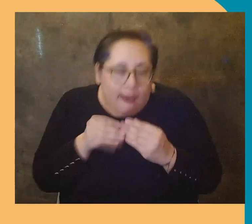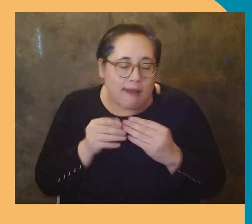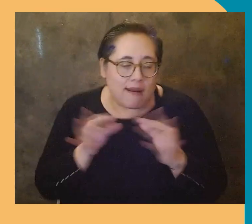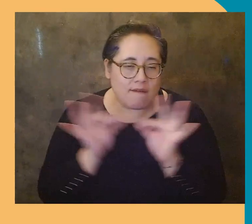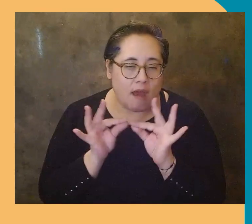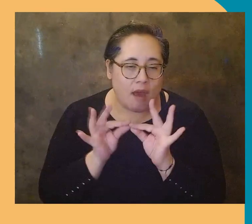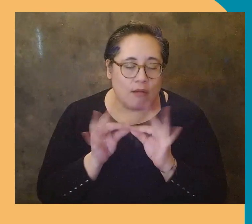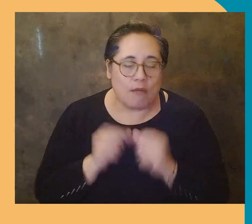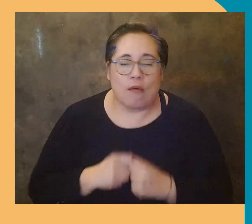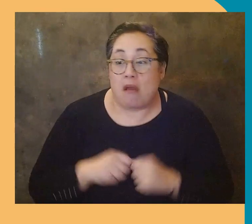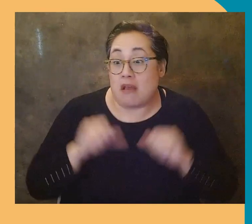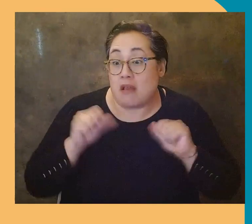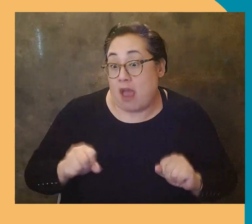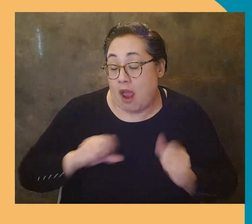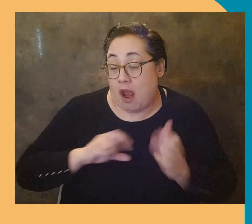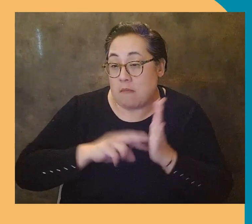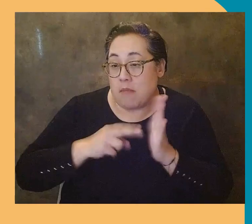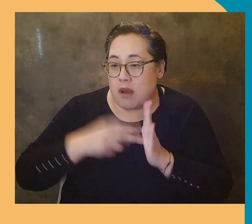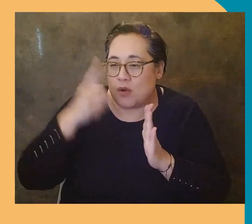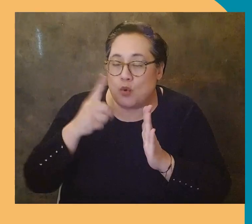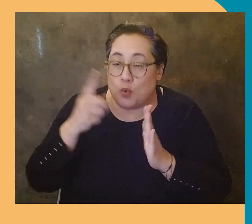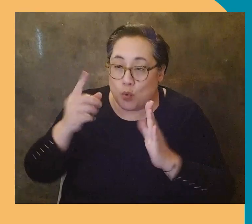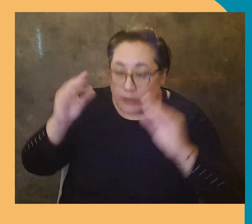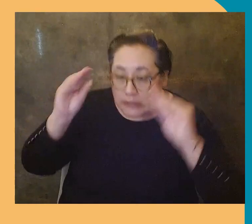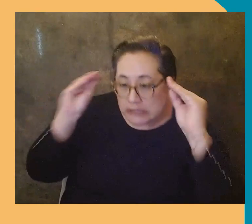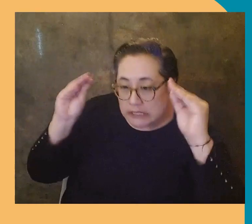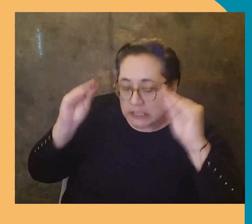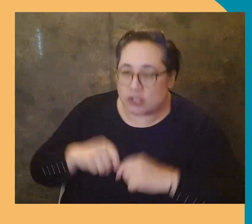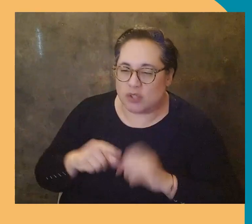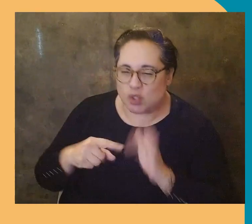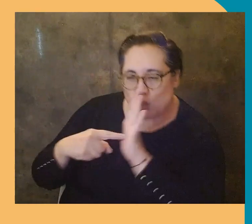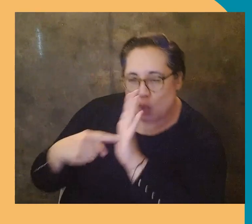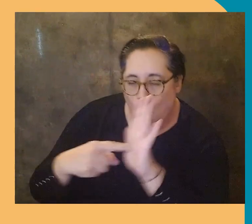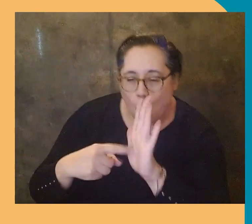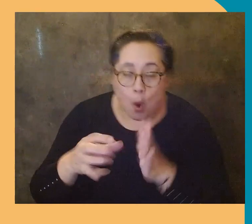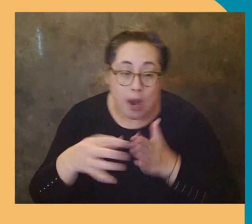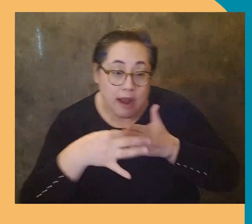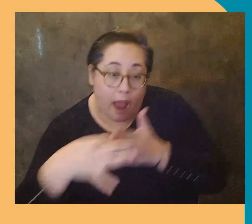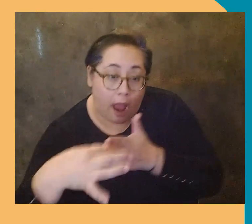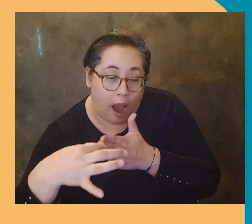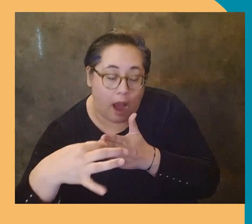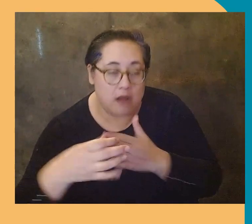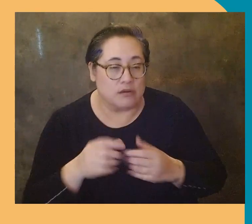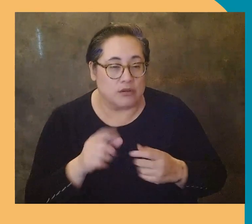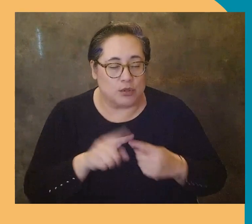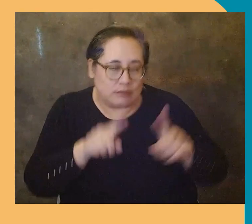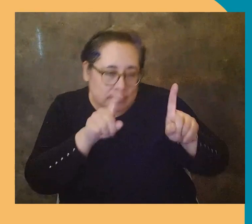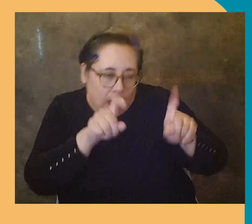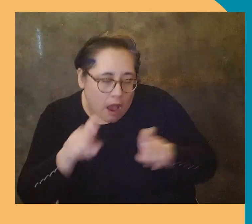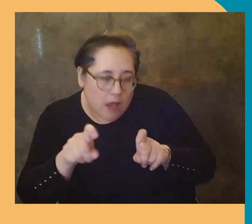This could be to teach, to mentor, to experiment, even to reach a completely ...